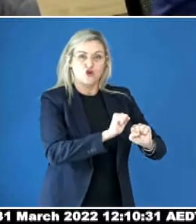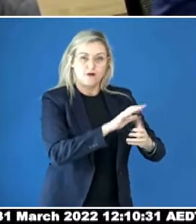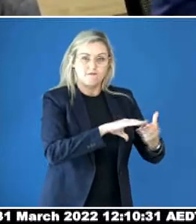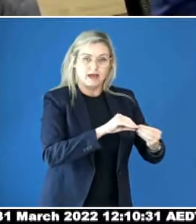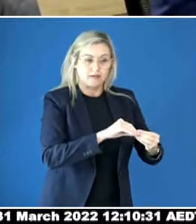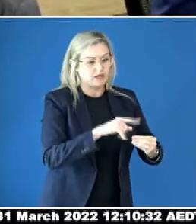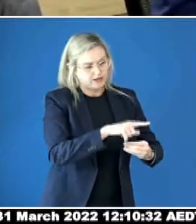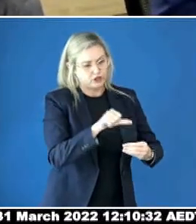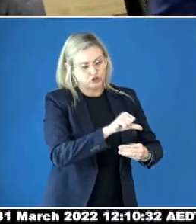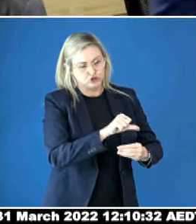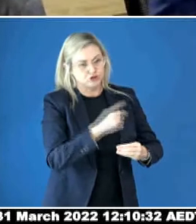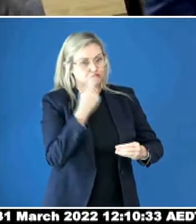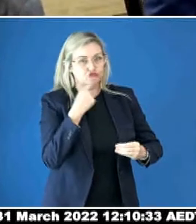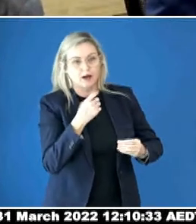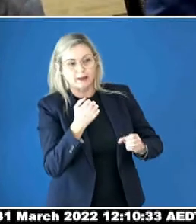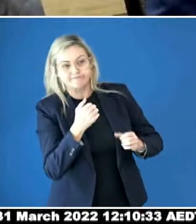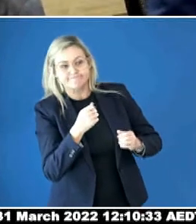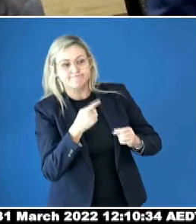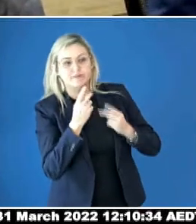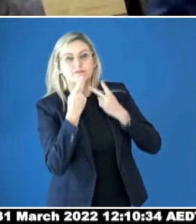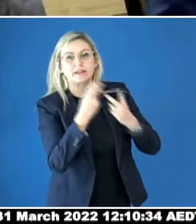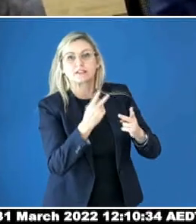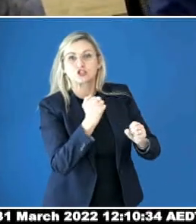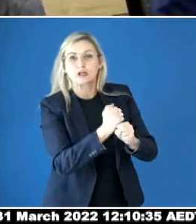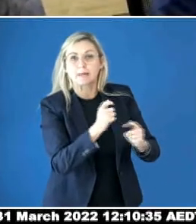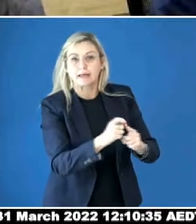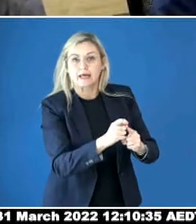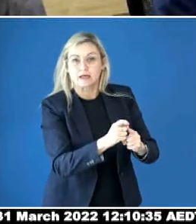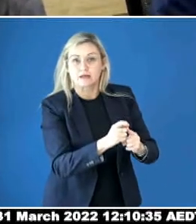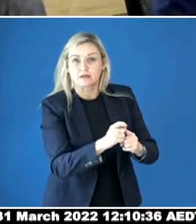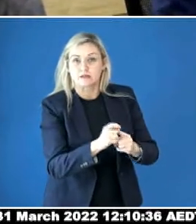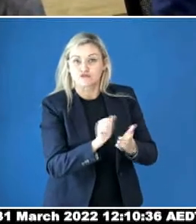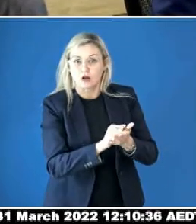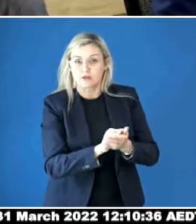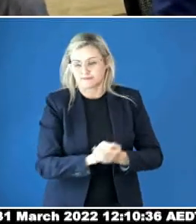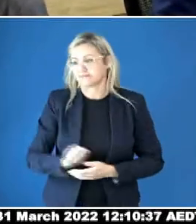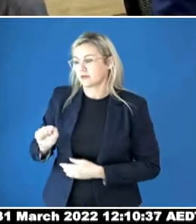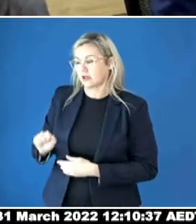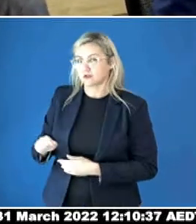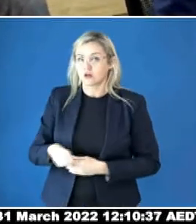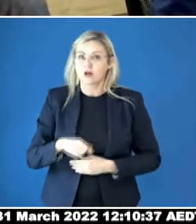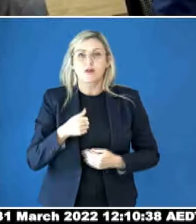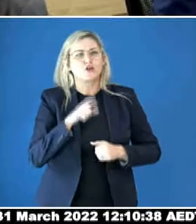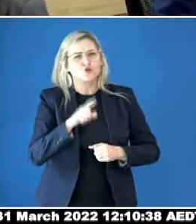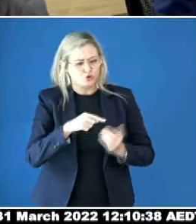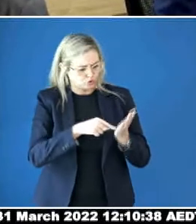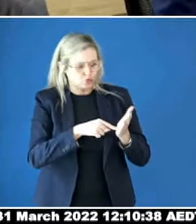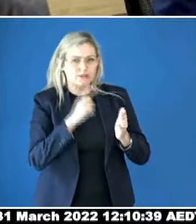with Niky's GP as soon as possible. Yes. MS FRASER: And you then go on to say the reason why that recommendation was made by Anglicare.